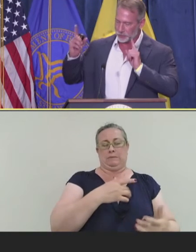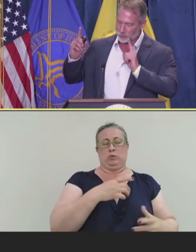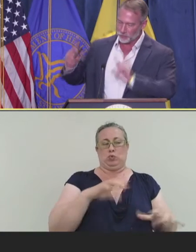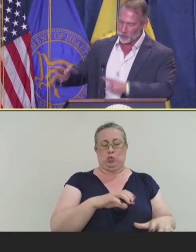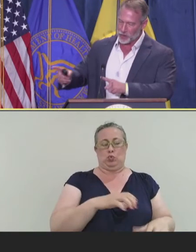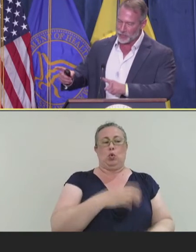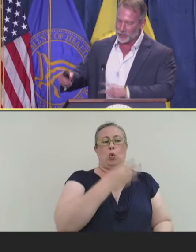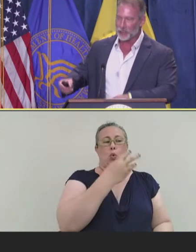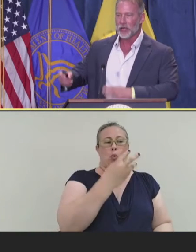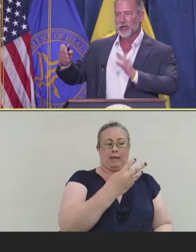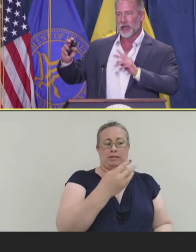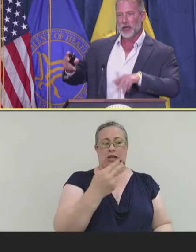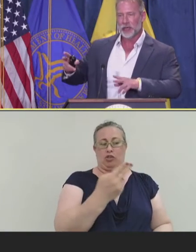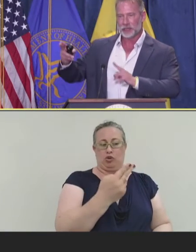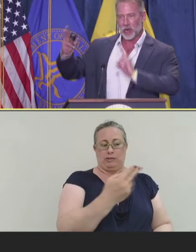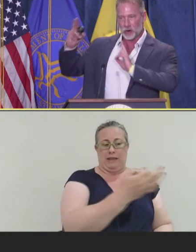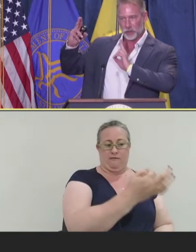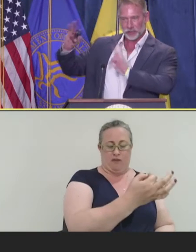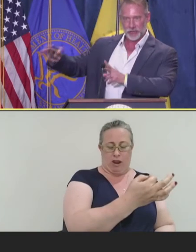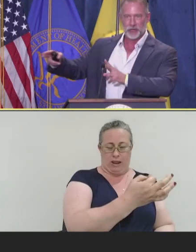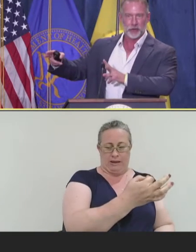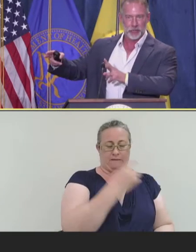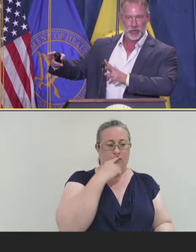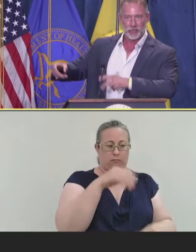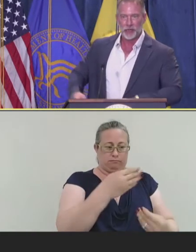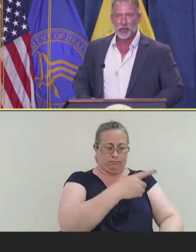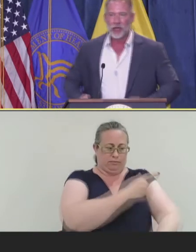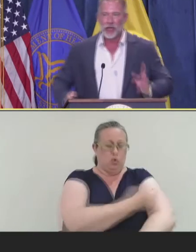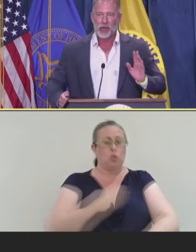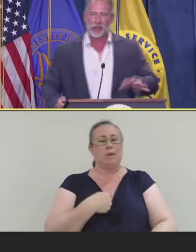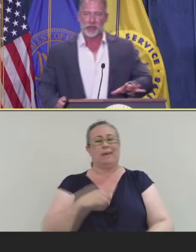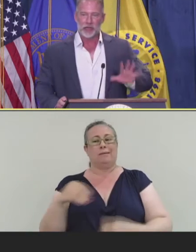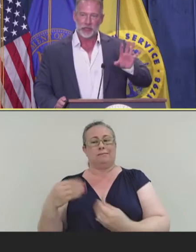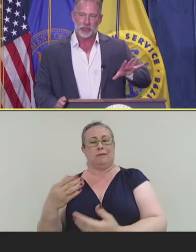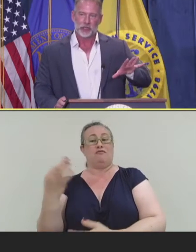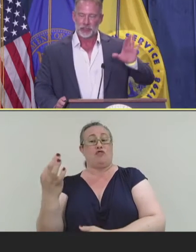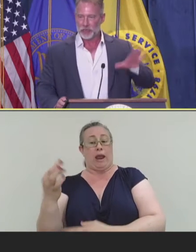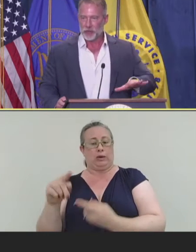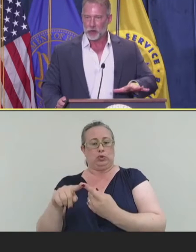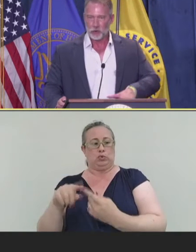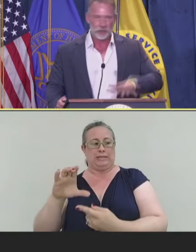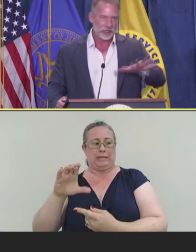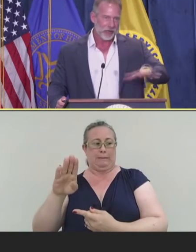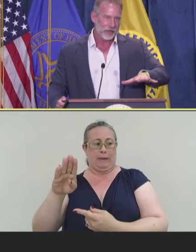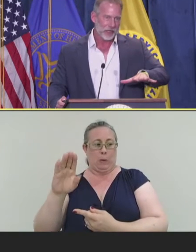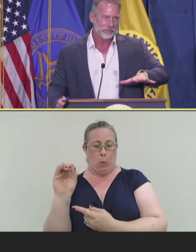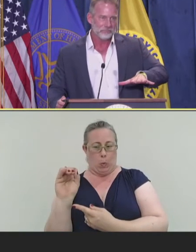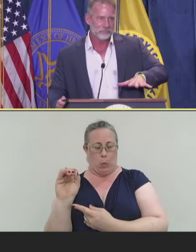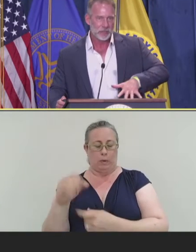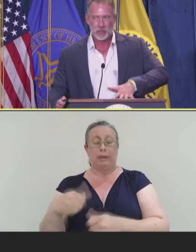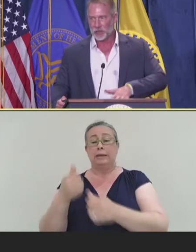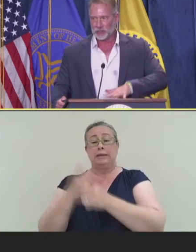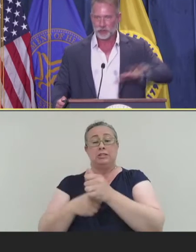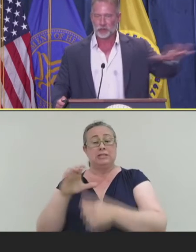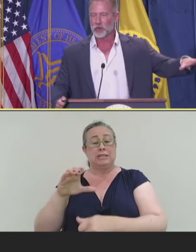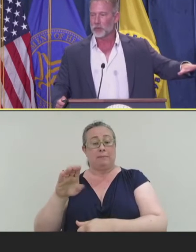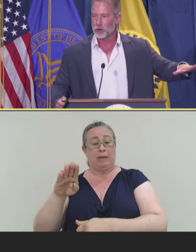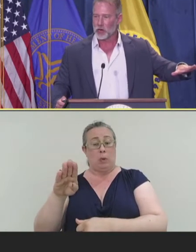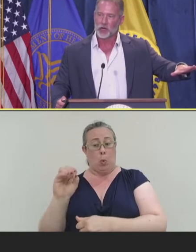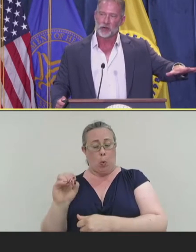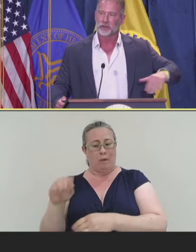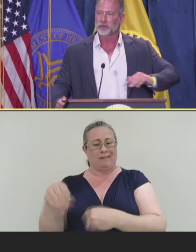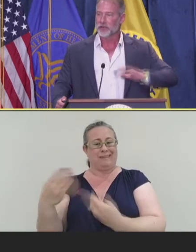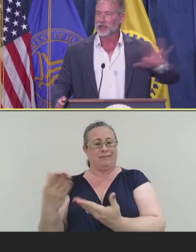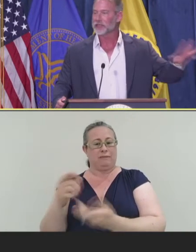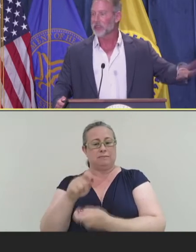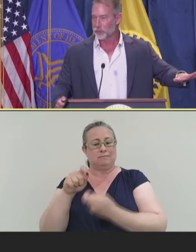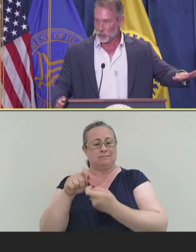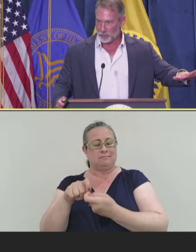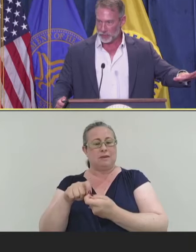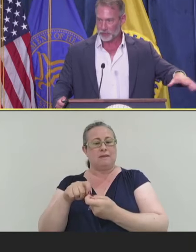reserved Friday as our CBO day. And each CBO was given a certain number of vaccine appointments for